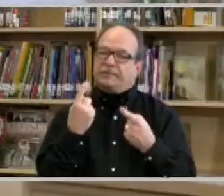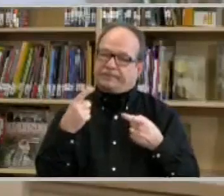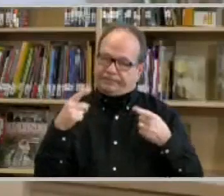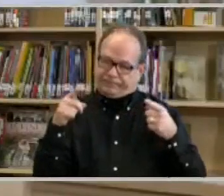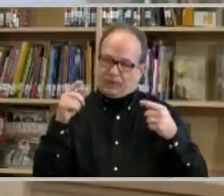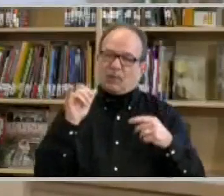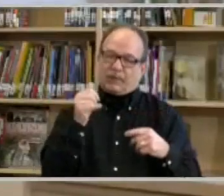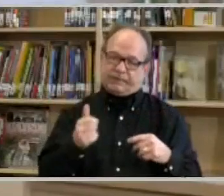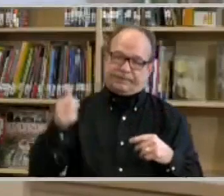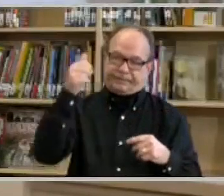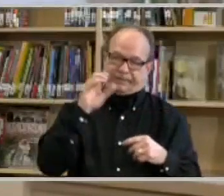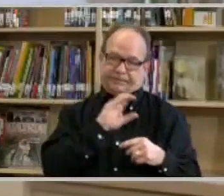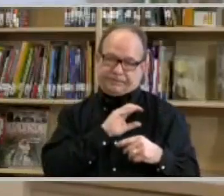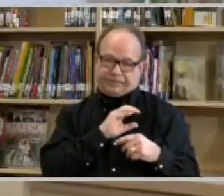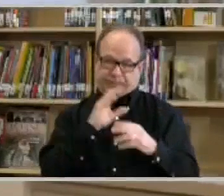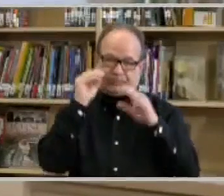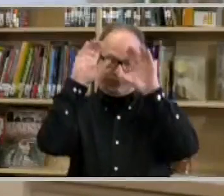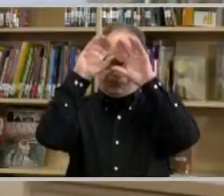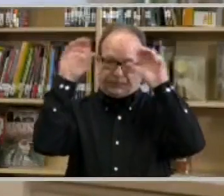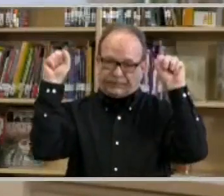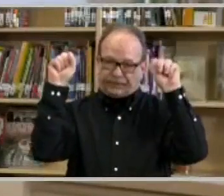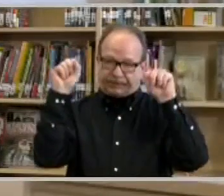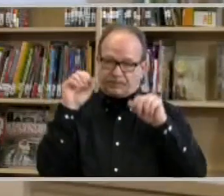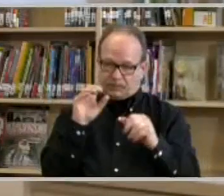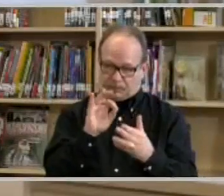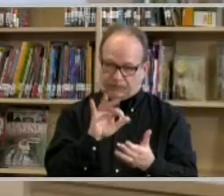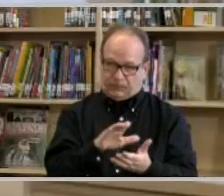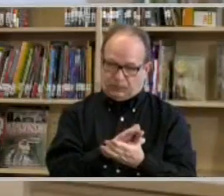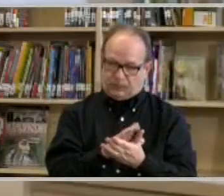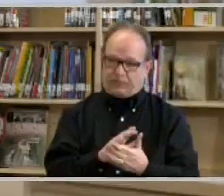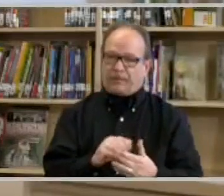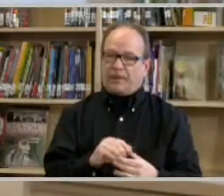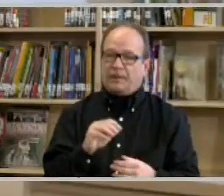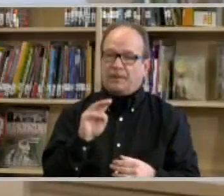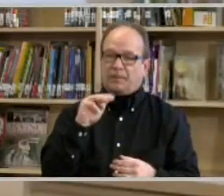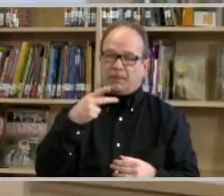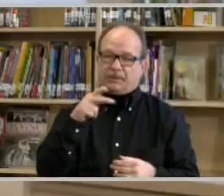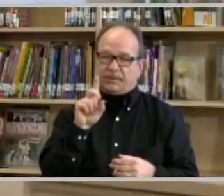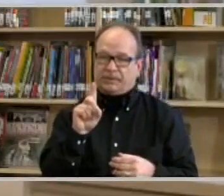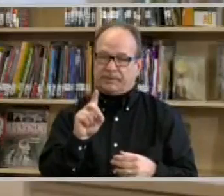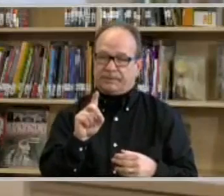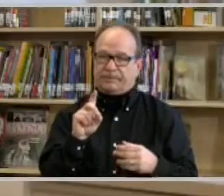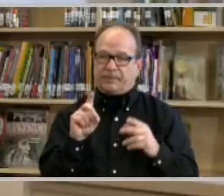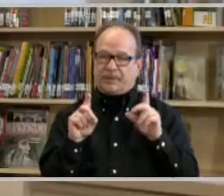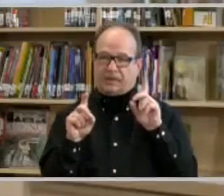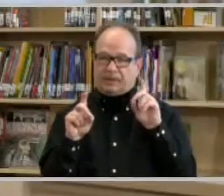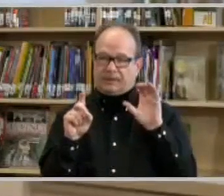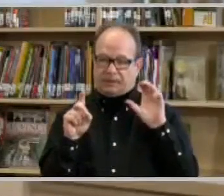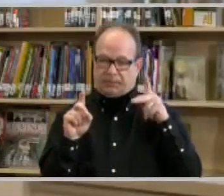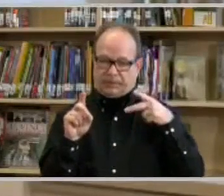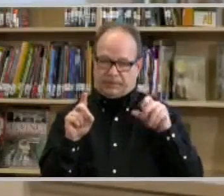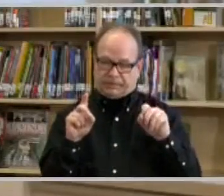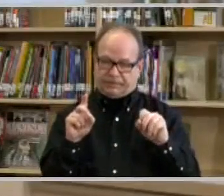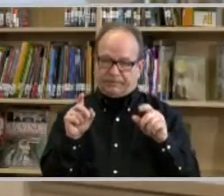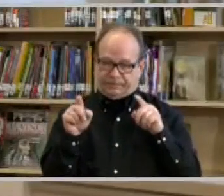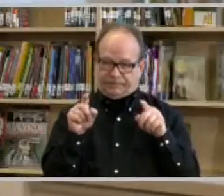ANNOUNCED WITH THE POLICE CHIEF AND THE CHANCELLOR OF SCHOOLS A PARTNERSHIP BETWEEN MPD AND